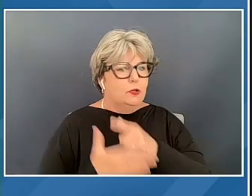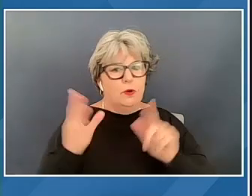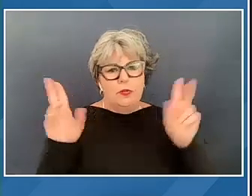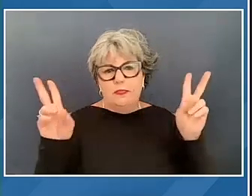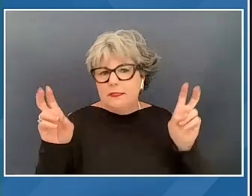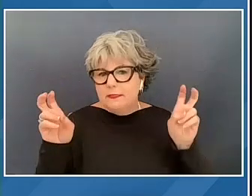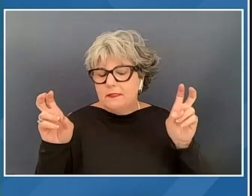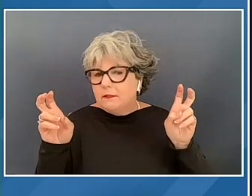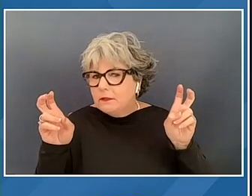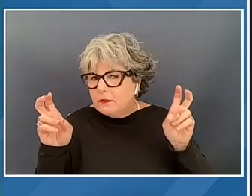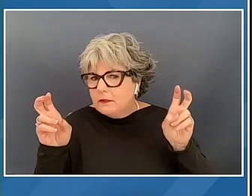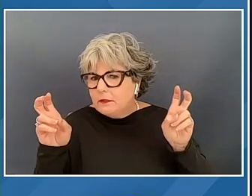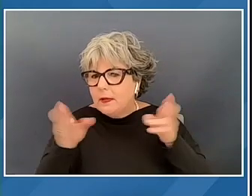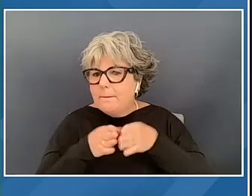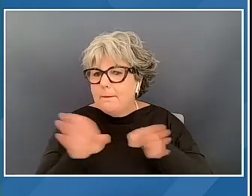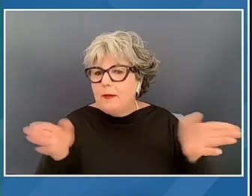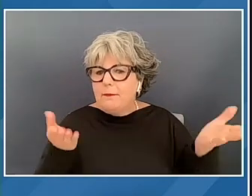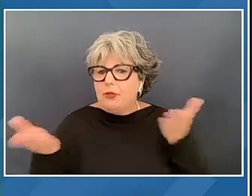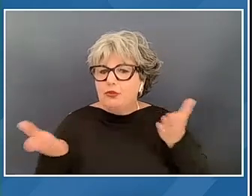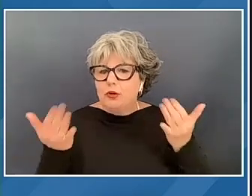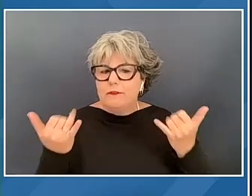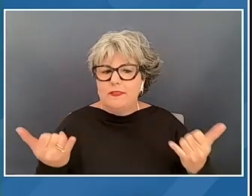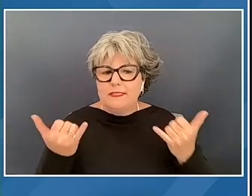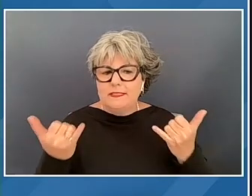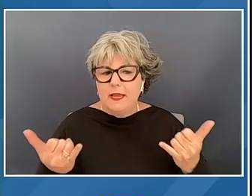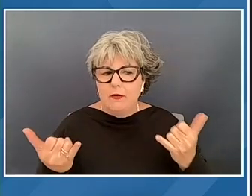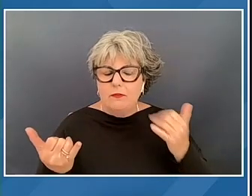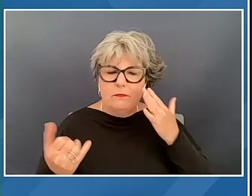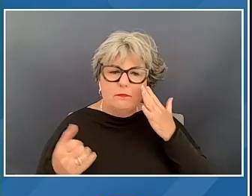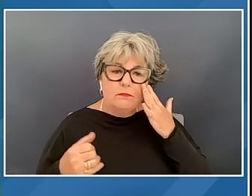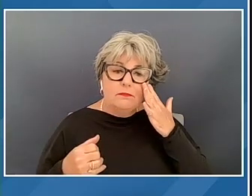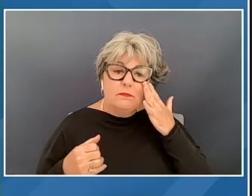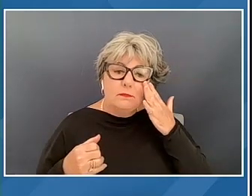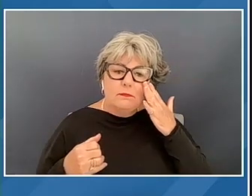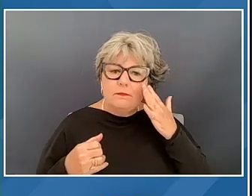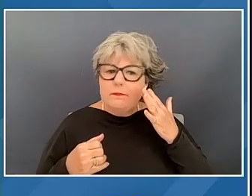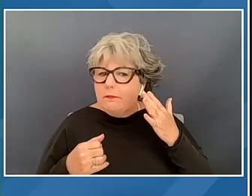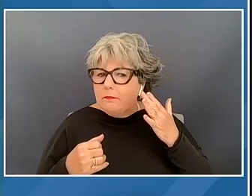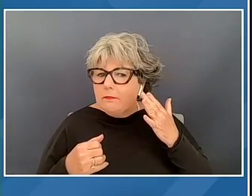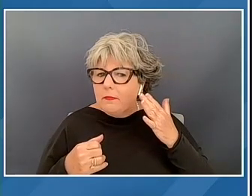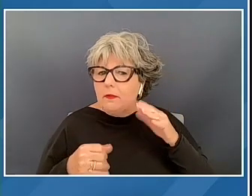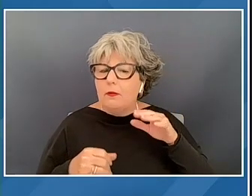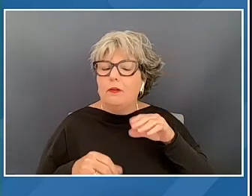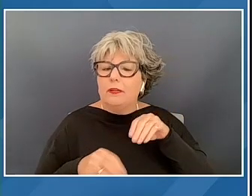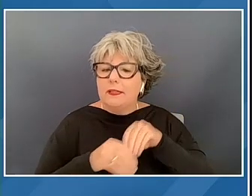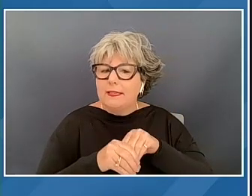public service now, some of us are in service-oriented occupations.